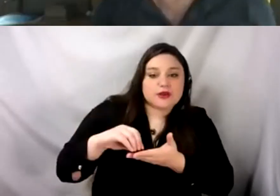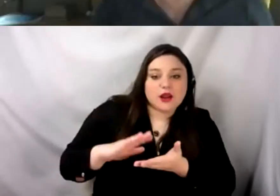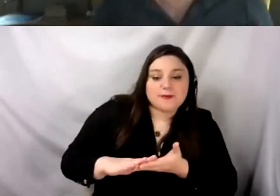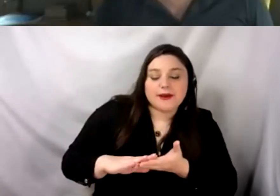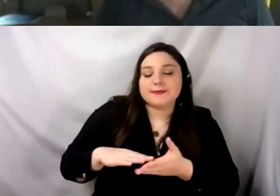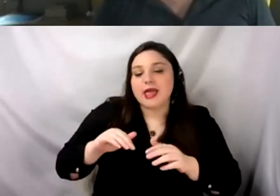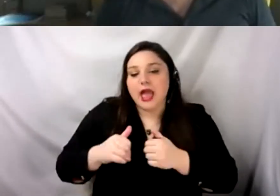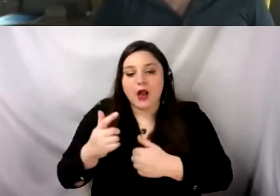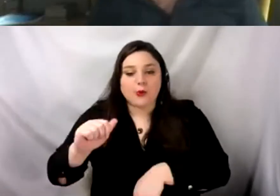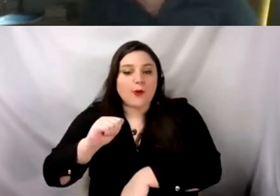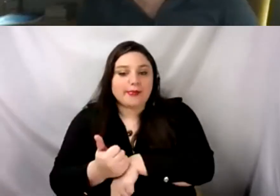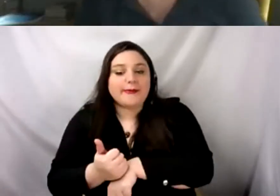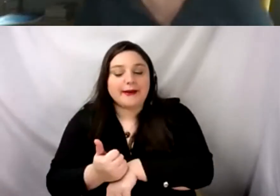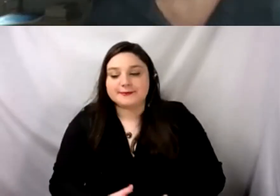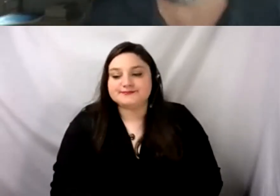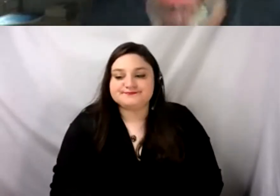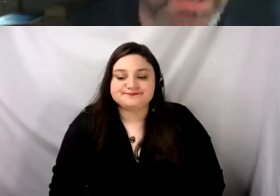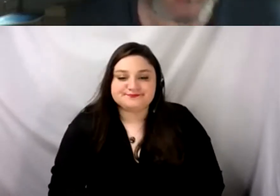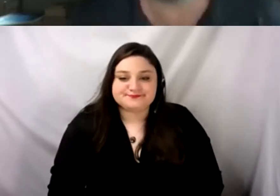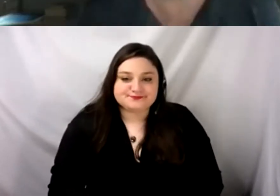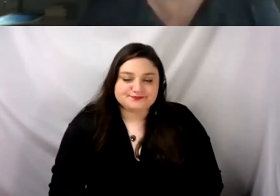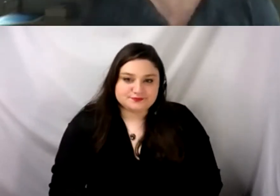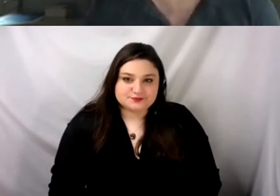It for any reason any of you -- which I hope will not happen -- gets